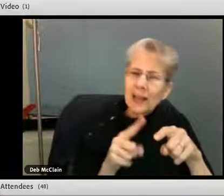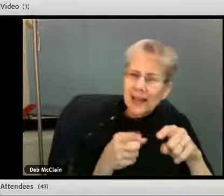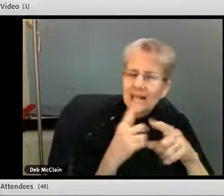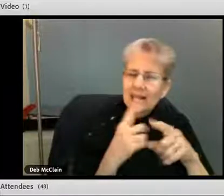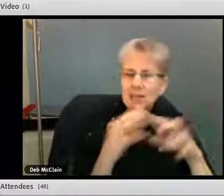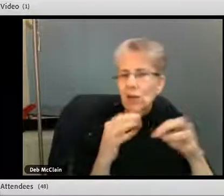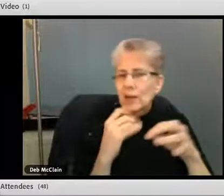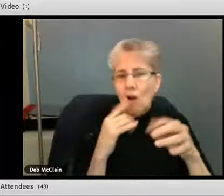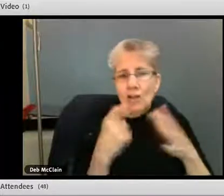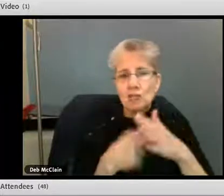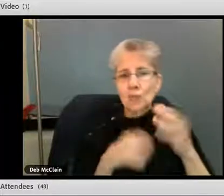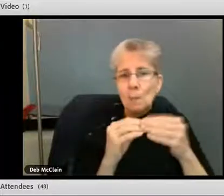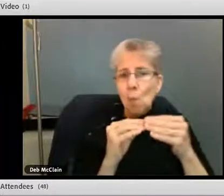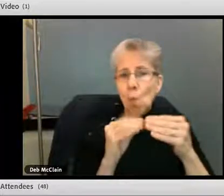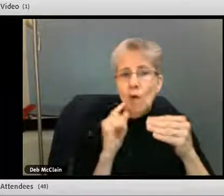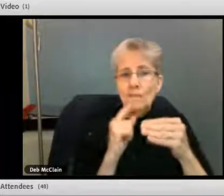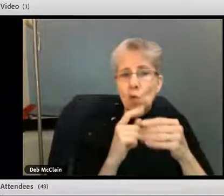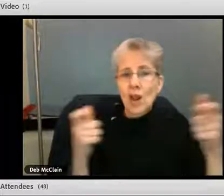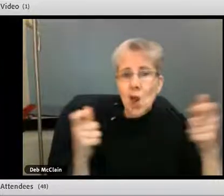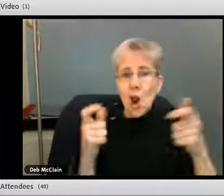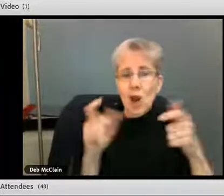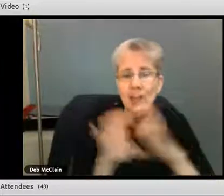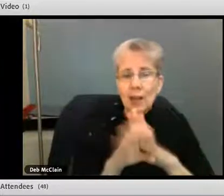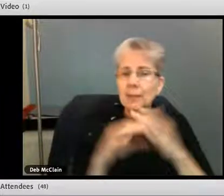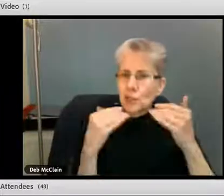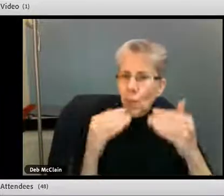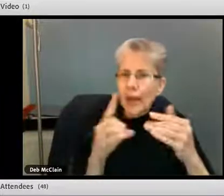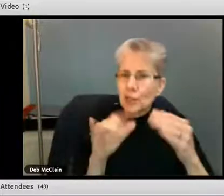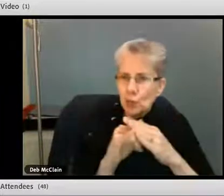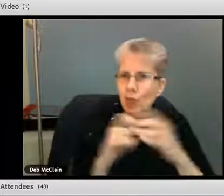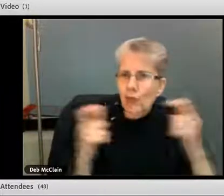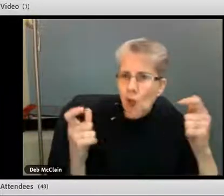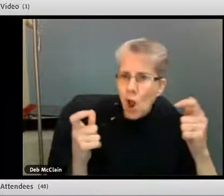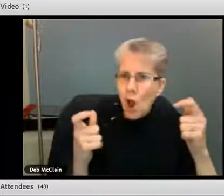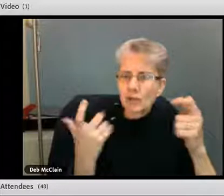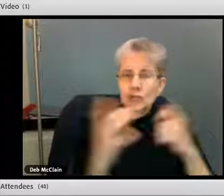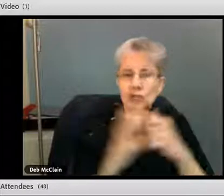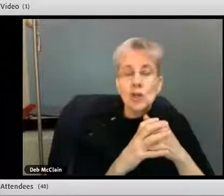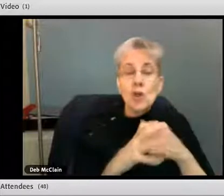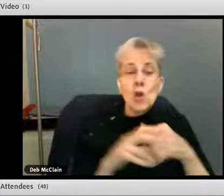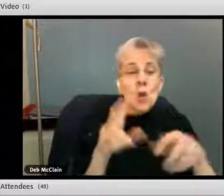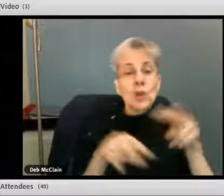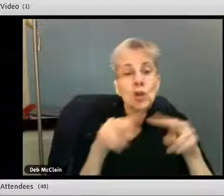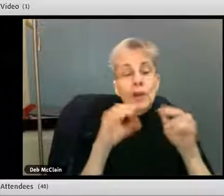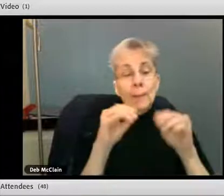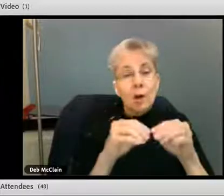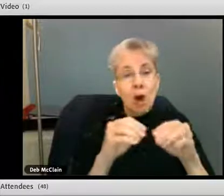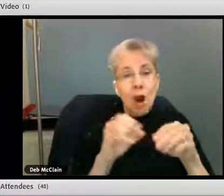Go ahead and do that. When you look at putting them on your website, you want to keep them under 100K.